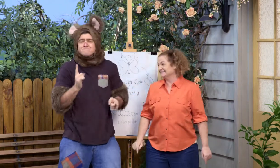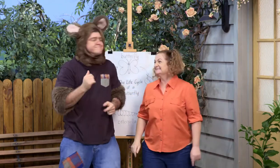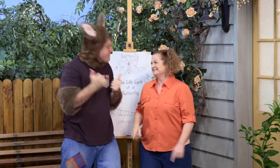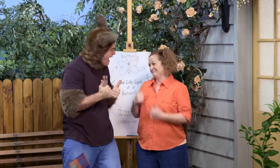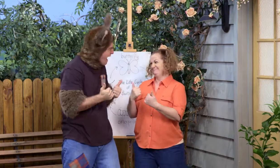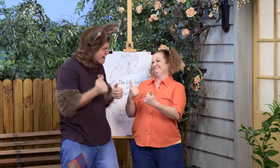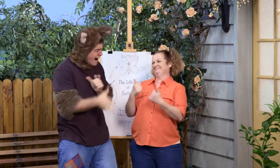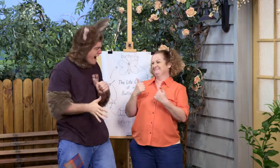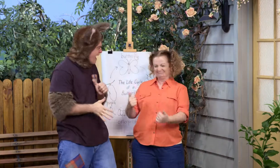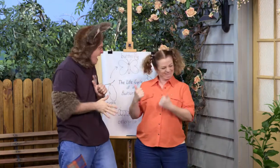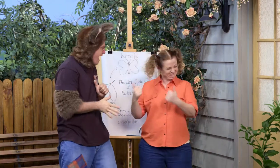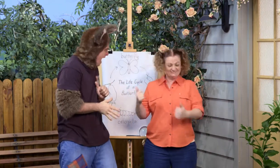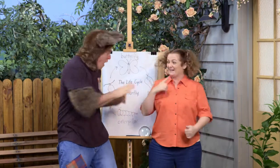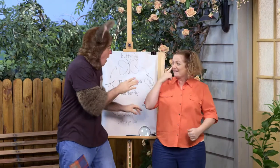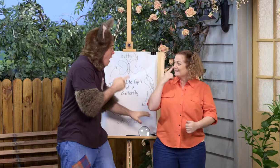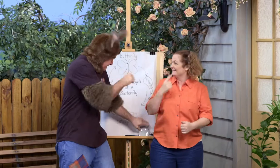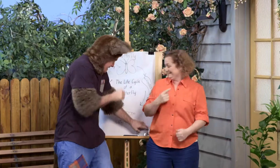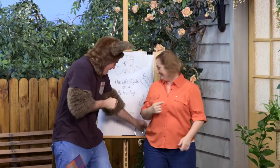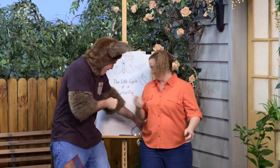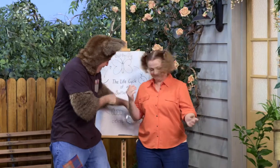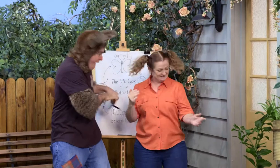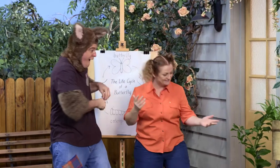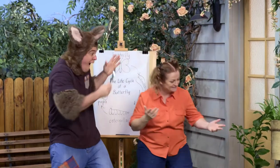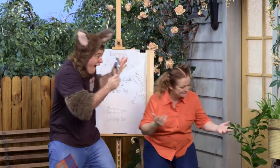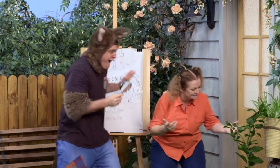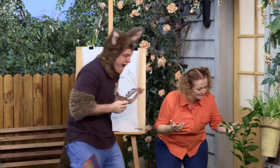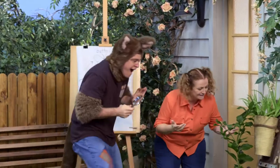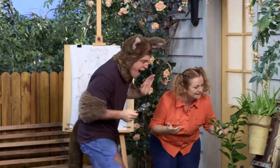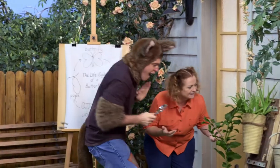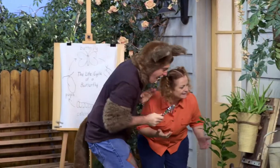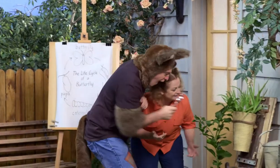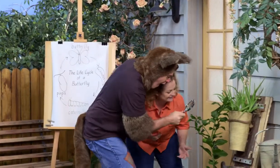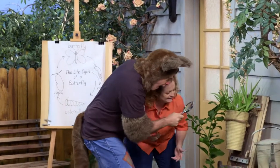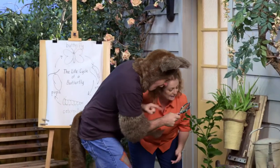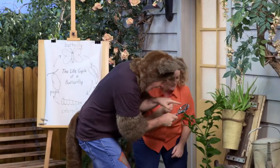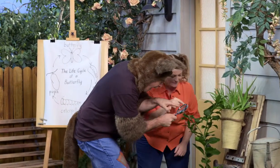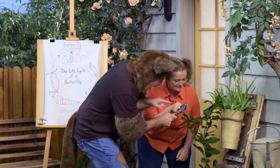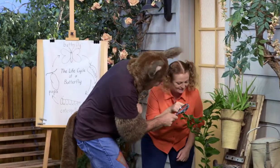Oh, I get it now. That's fantastic. Shall we have a look? Yeah. Where is it now? Oh, there it is.